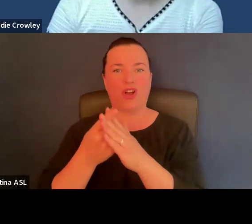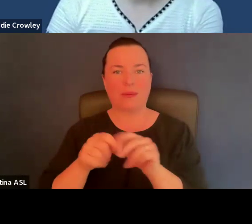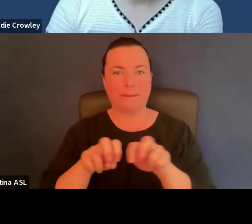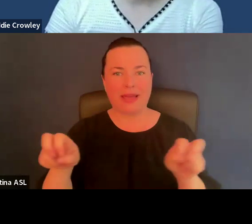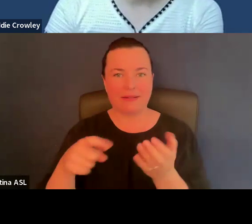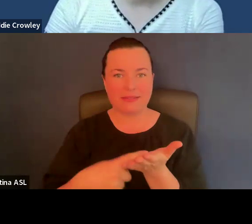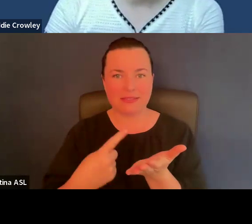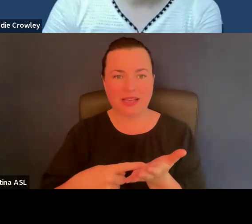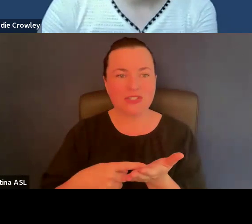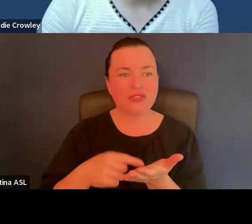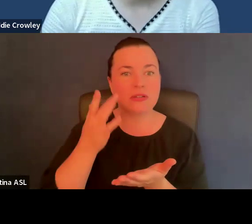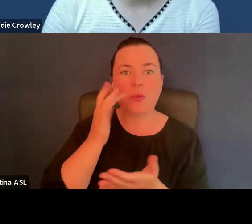Damian, how about you go first.